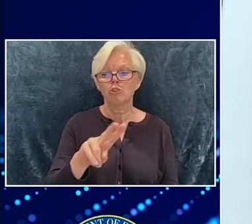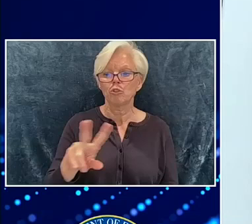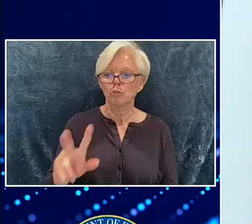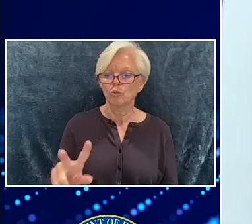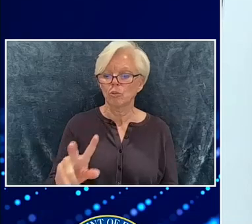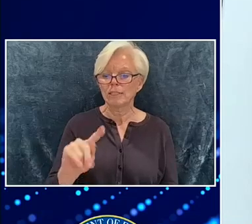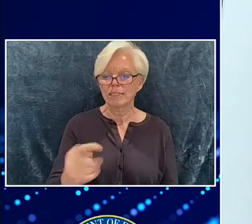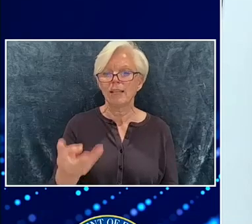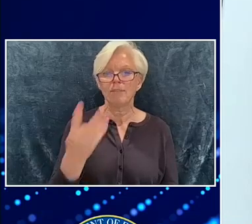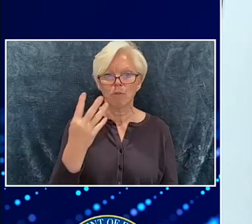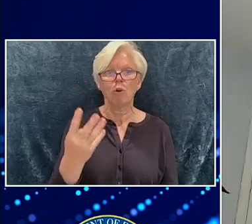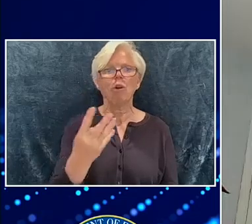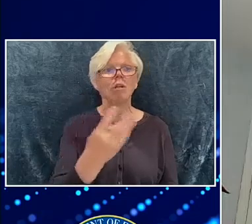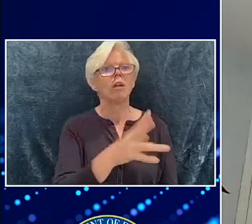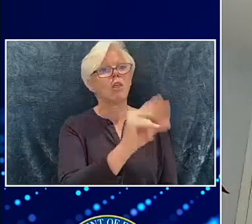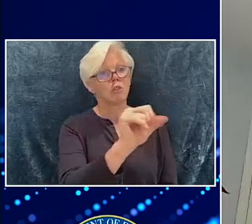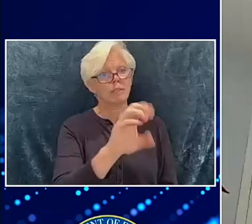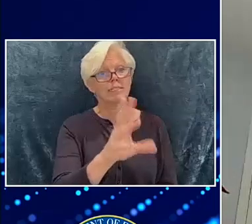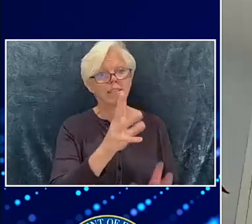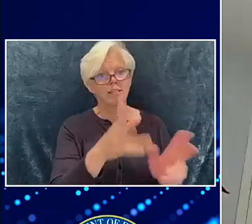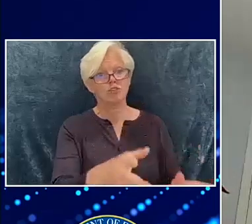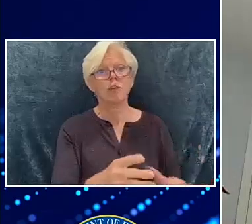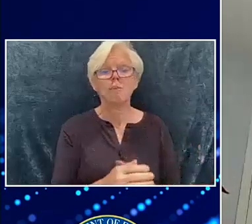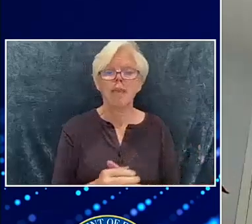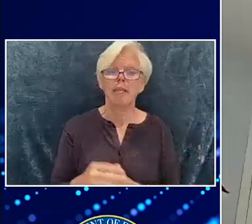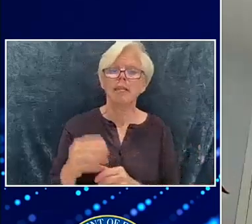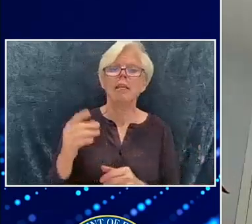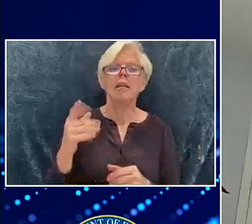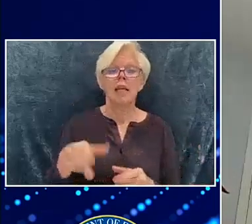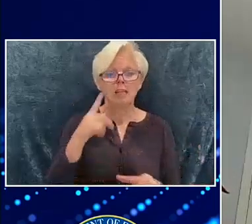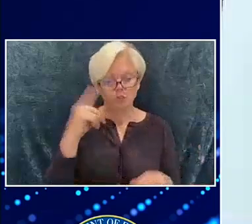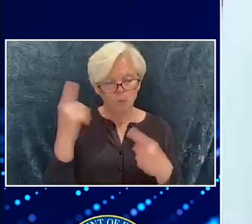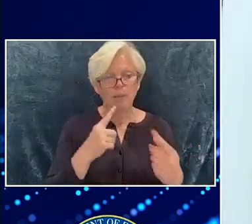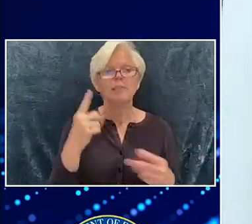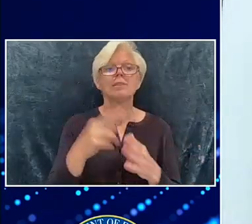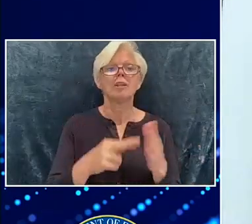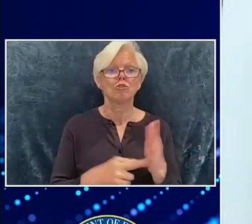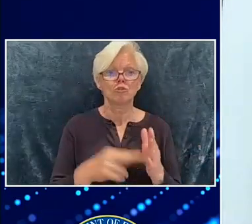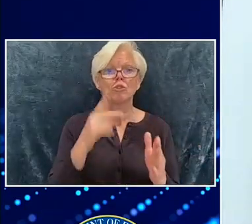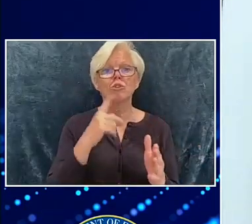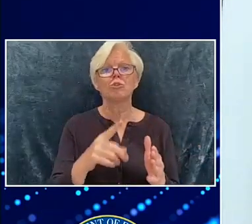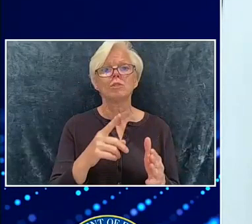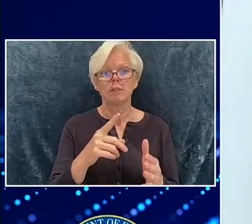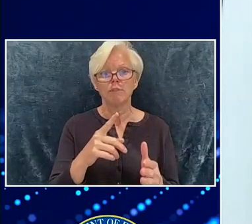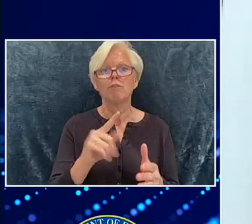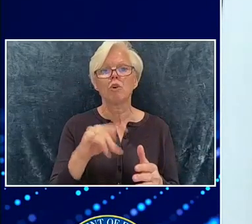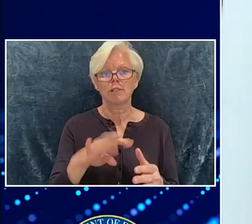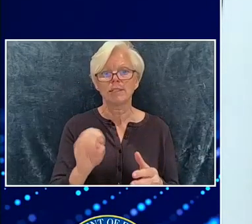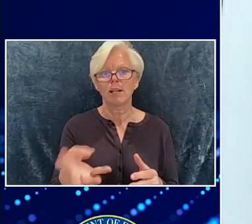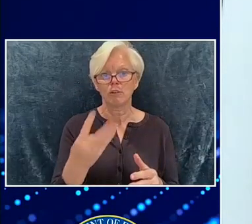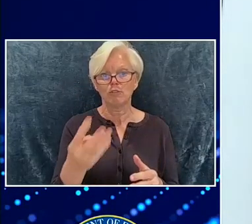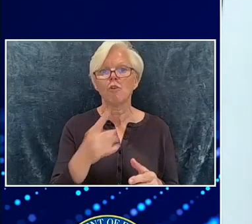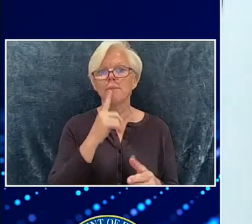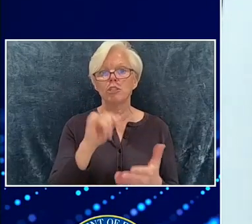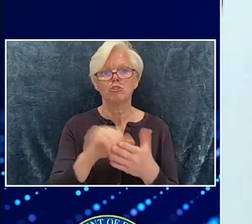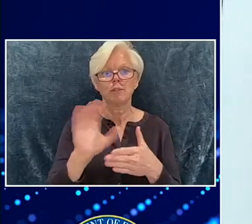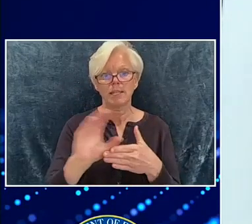[30 seconds] As you consider rules regarding return to Title IV, ensure that consequences such as transcript